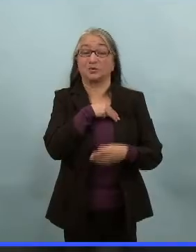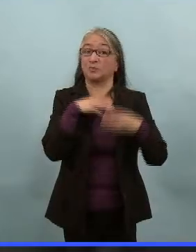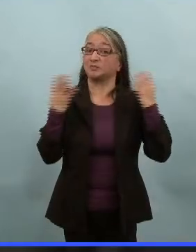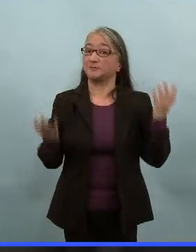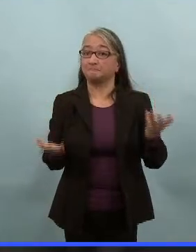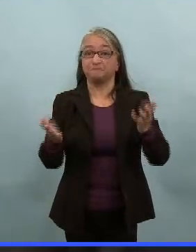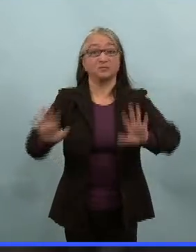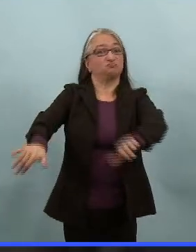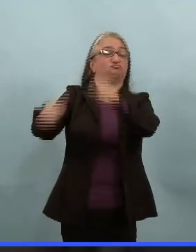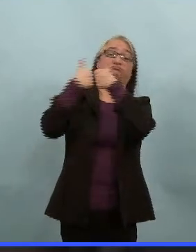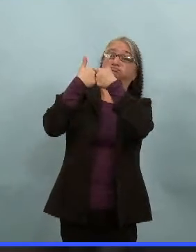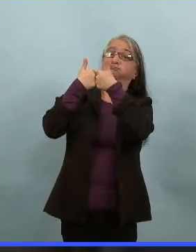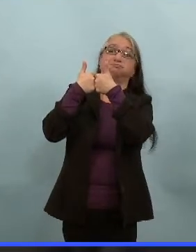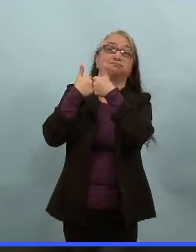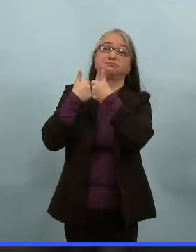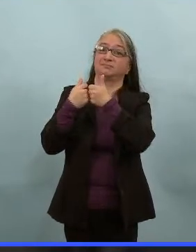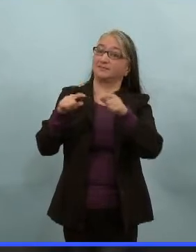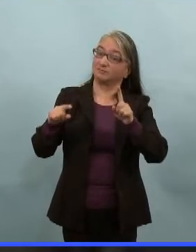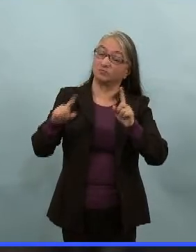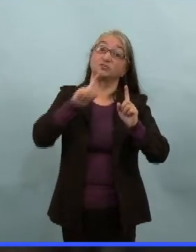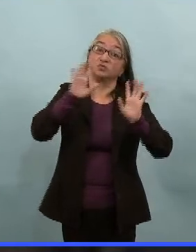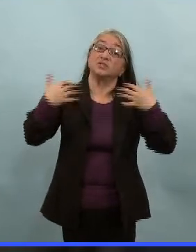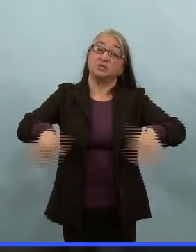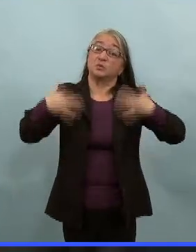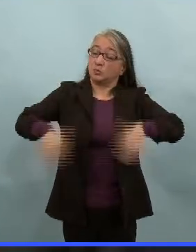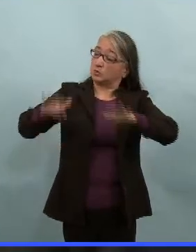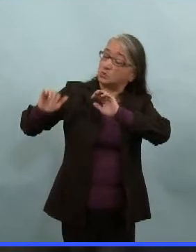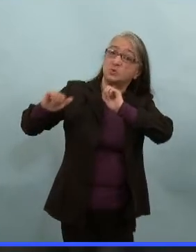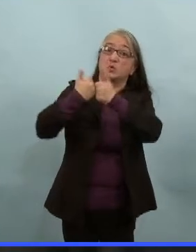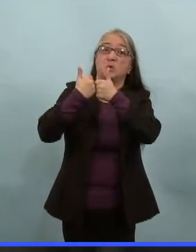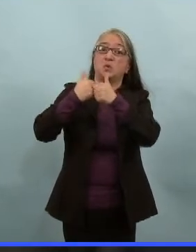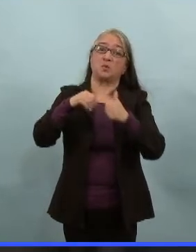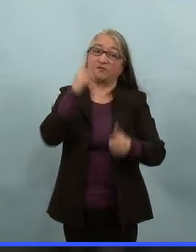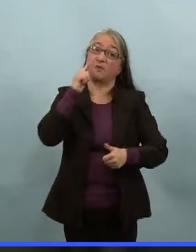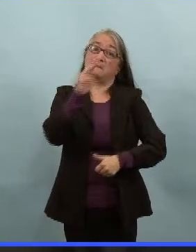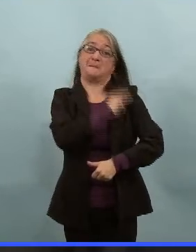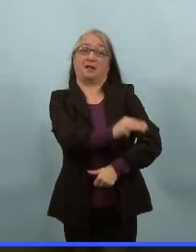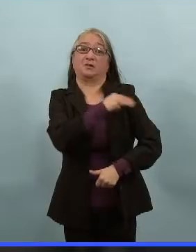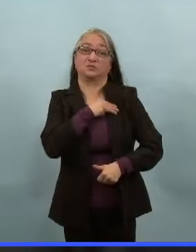challenging time for not only manitoba for all the jurisdictions who have a coveted impact in them